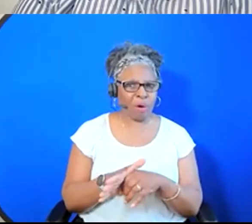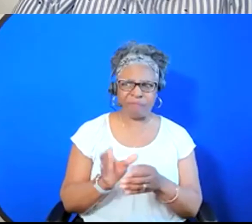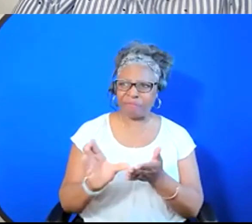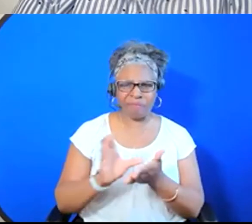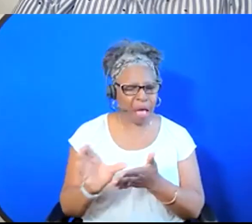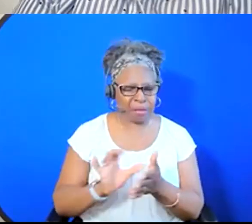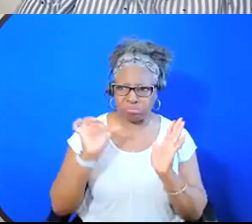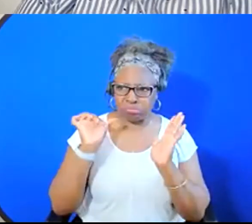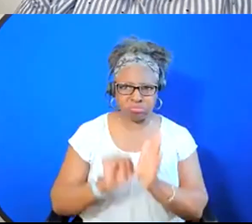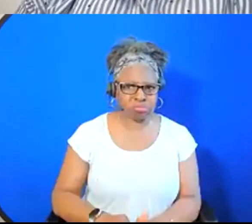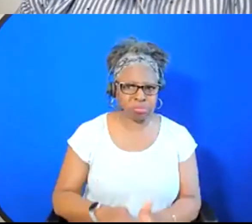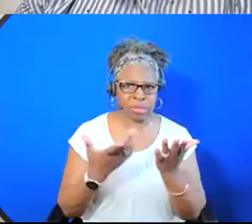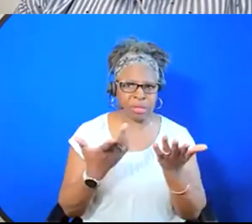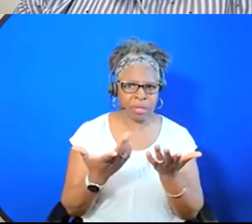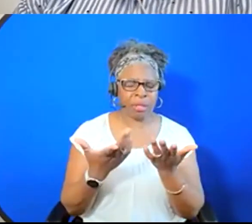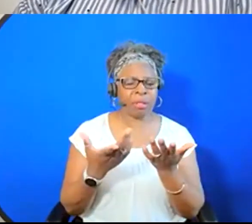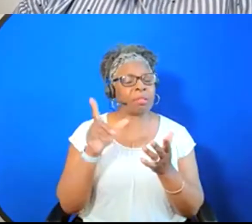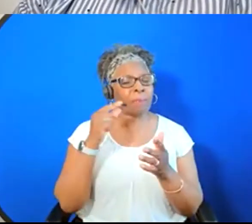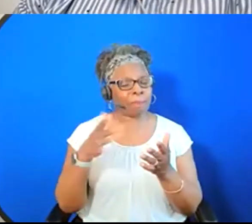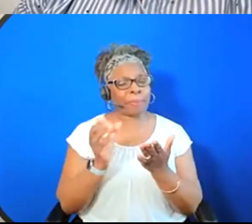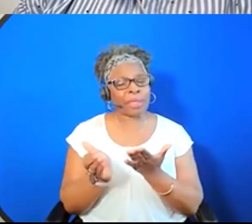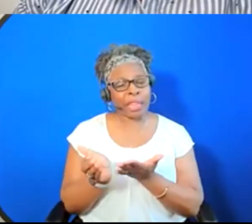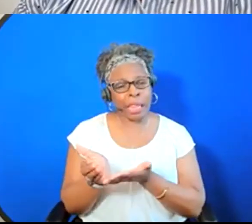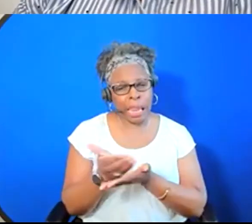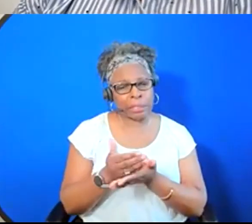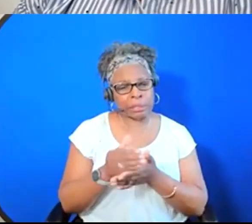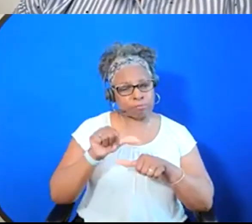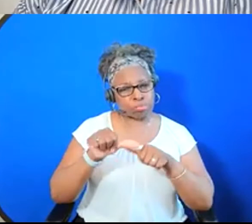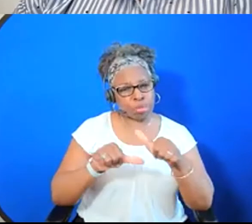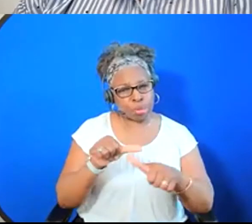that was that was a collective kind of process of different artists and activists,